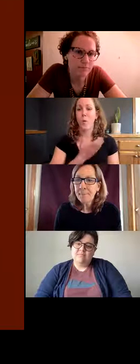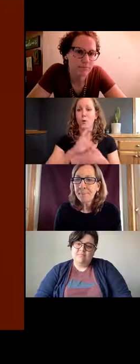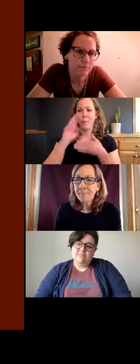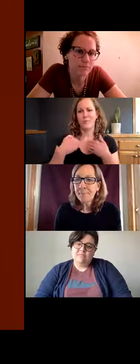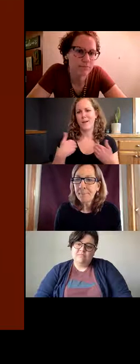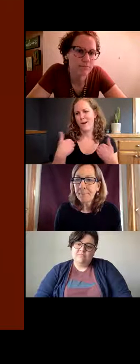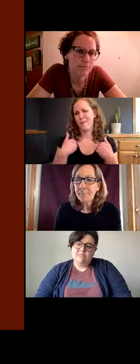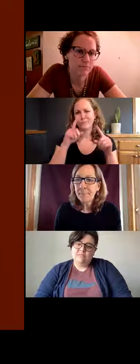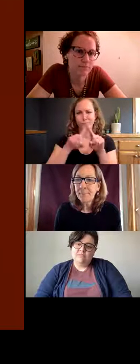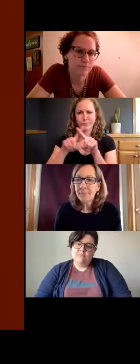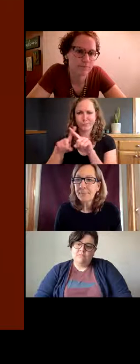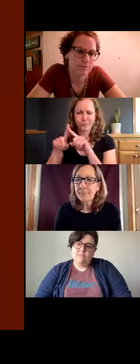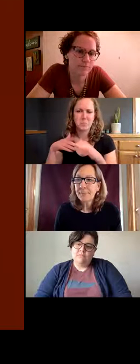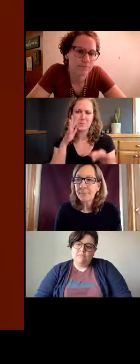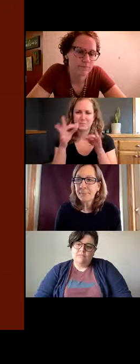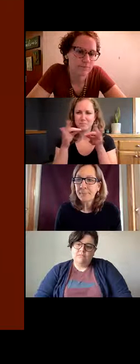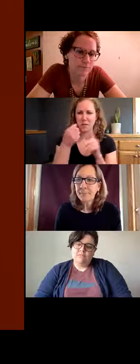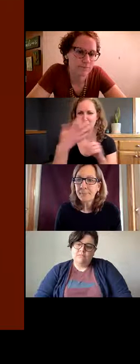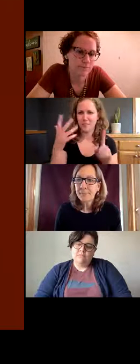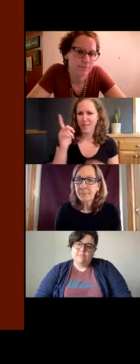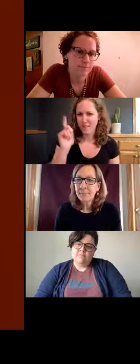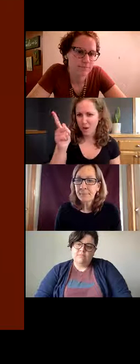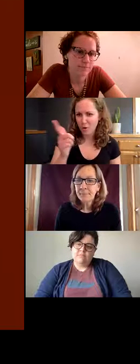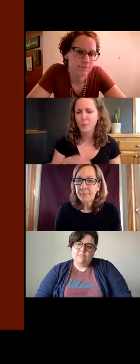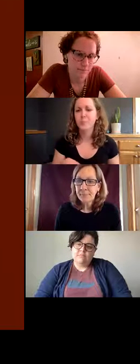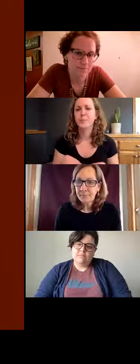Kristin: Our curriculum -- we have a variety of things